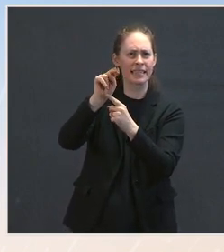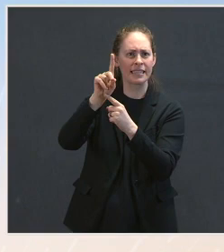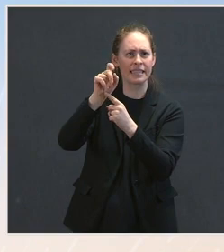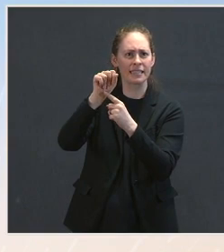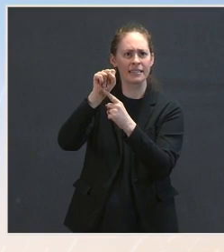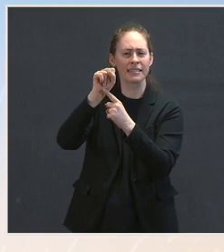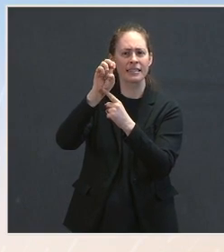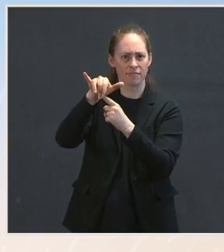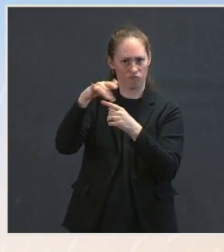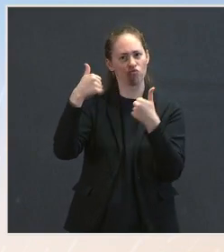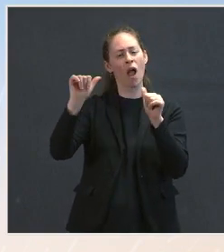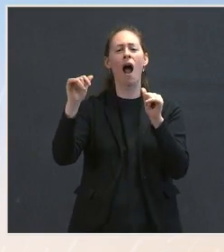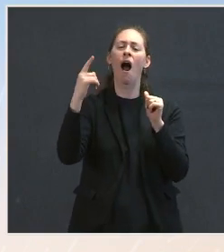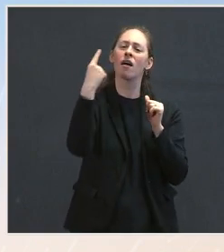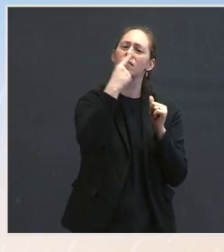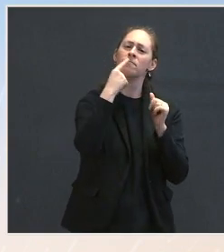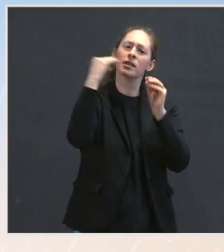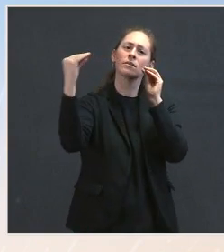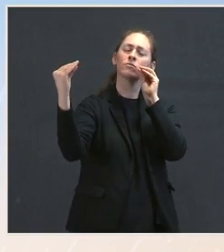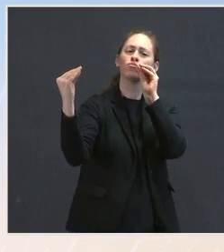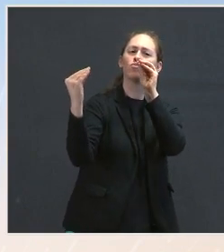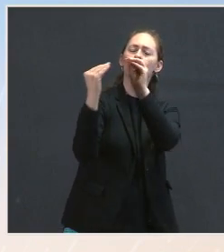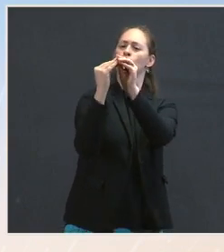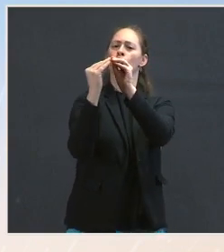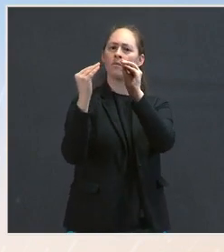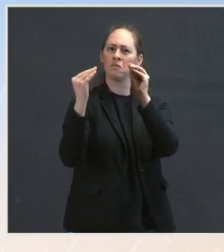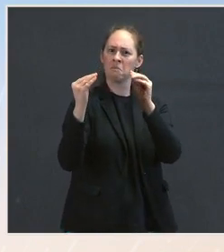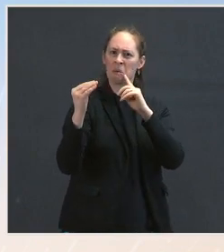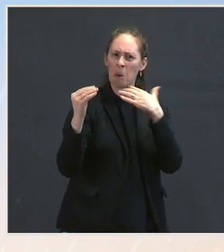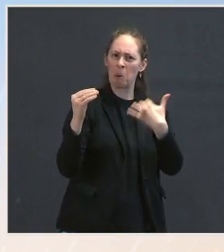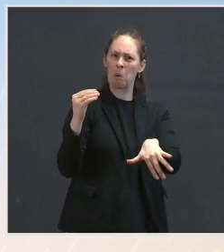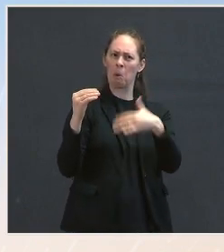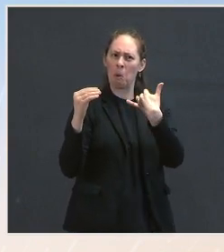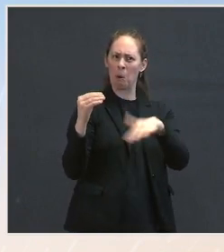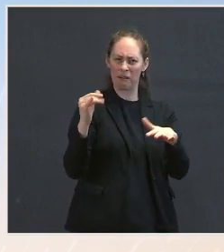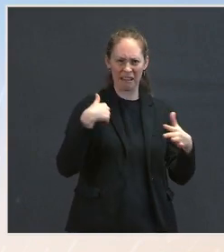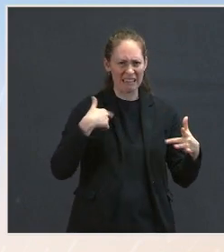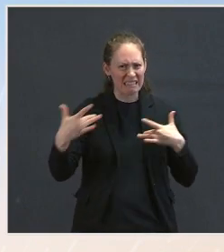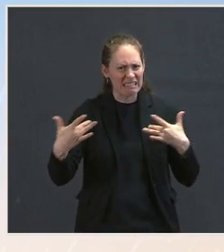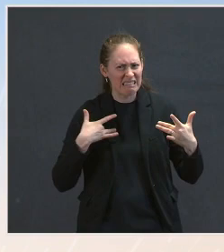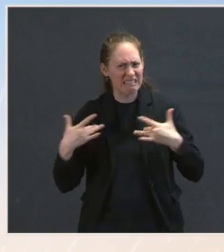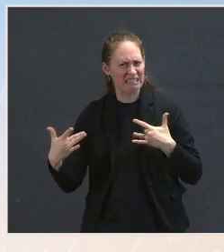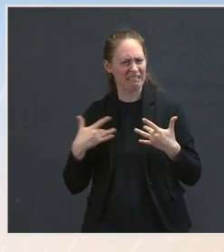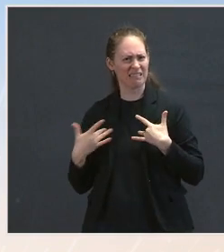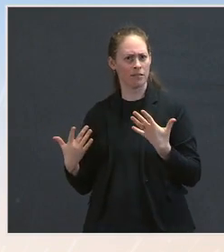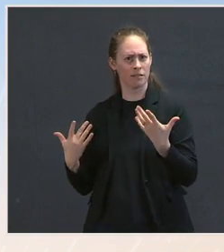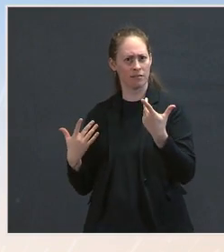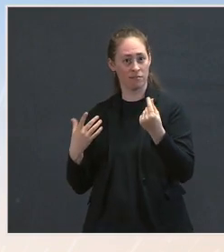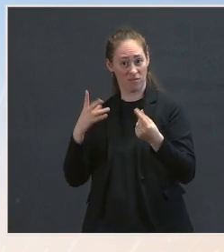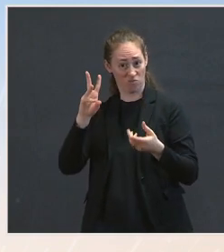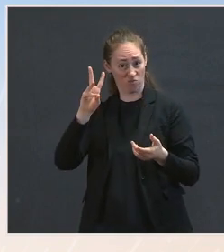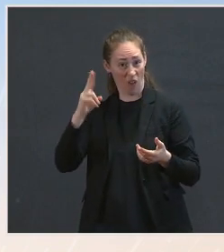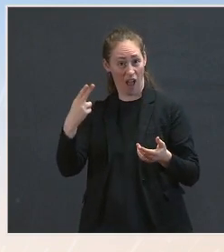Is the White House worried about this becoming a distraction from an important meeting about COVID response?